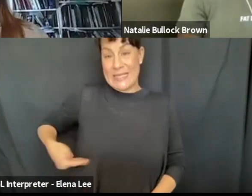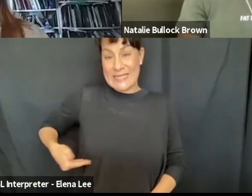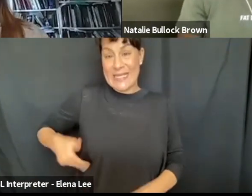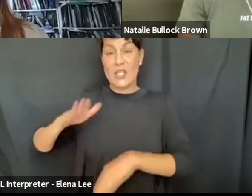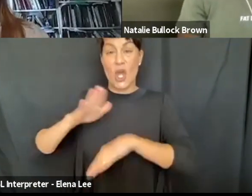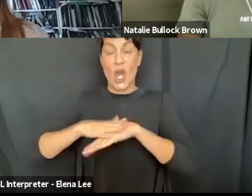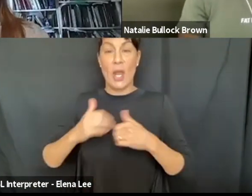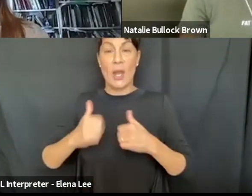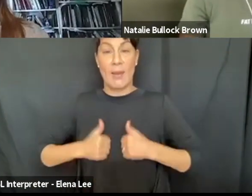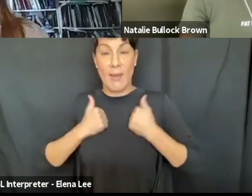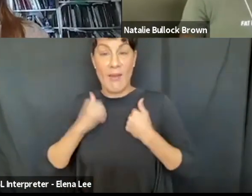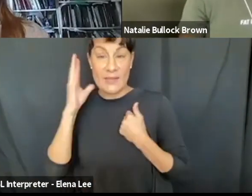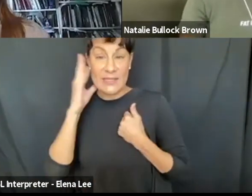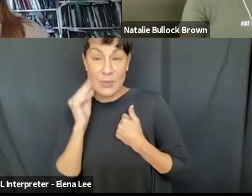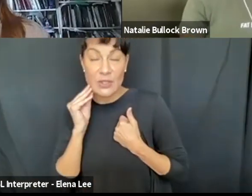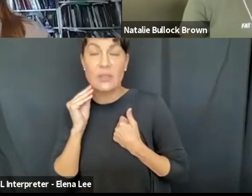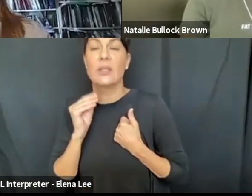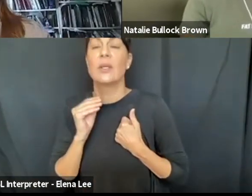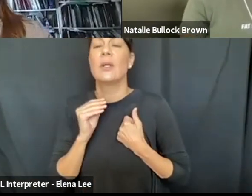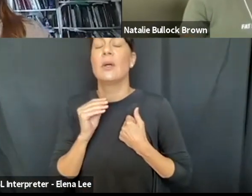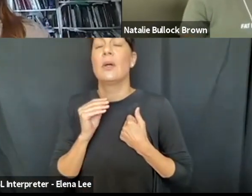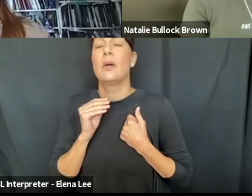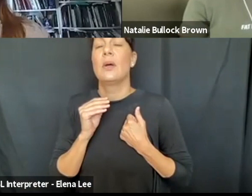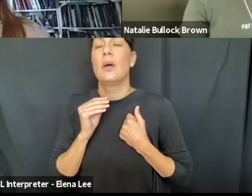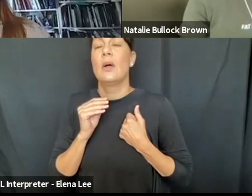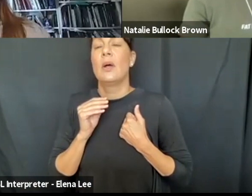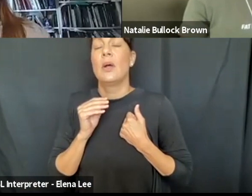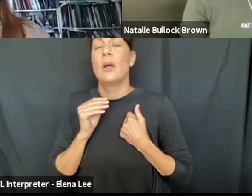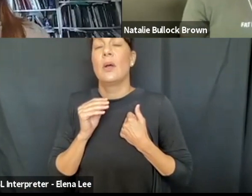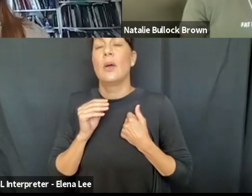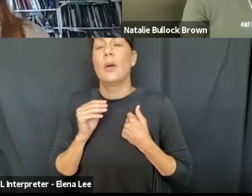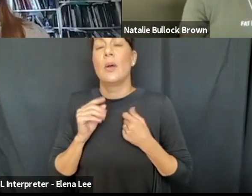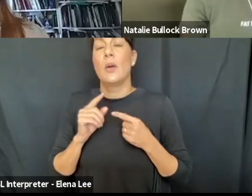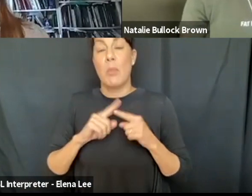because the ethics and standards in our profession